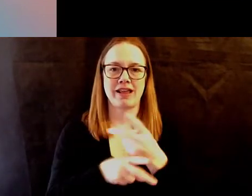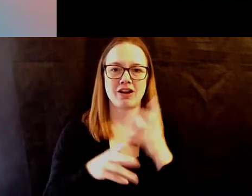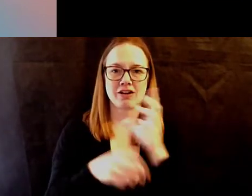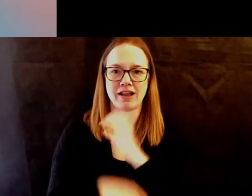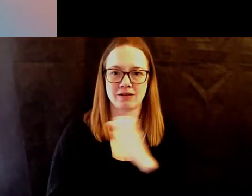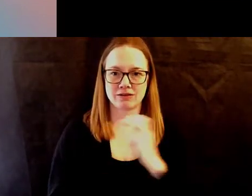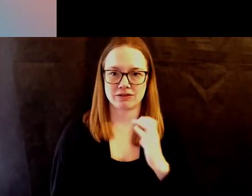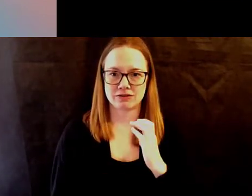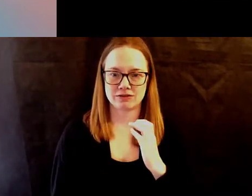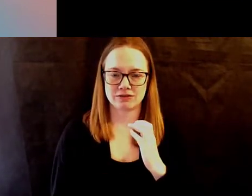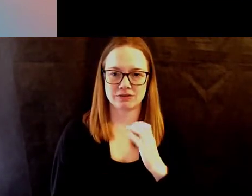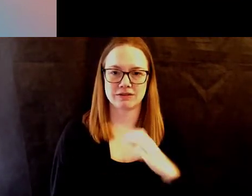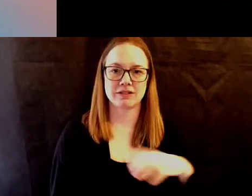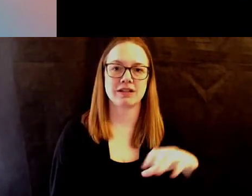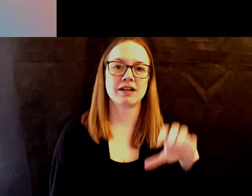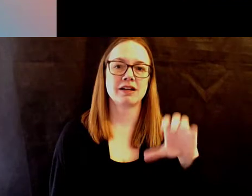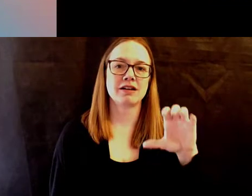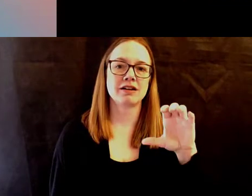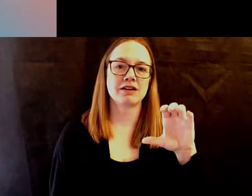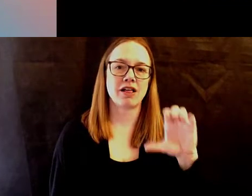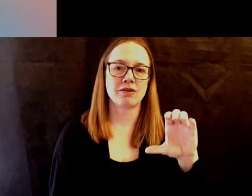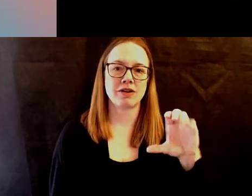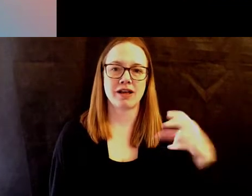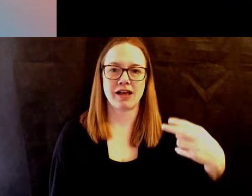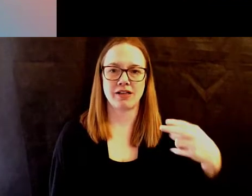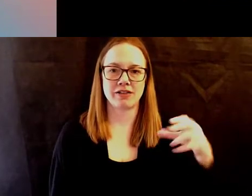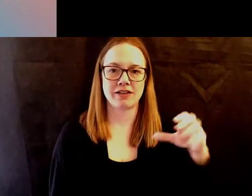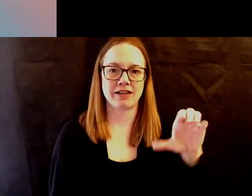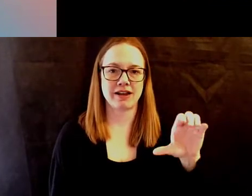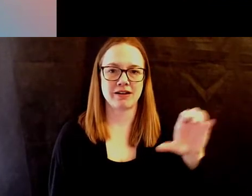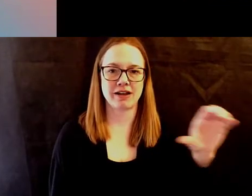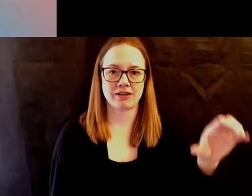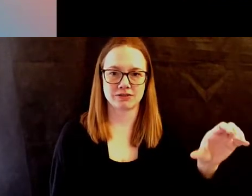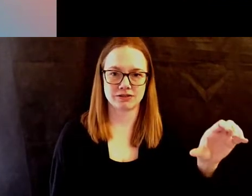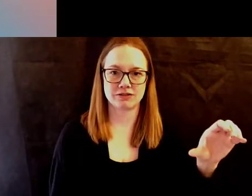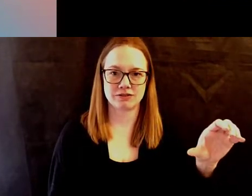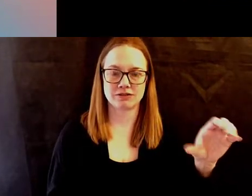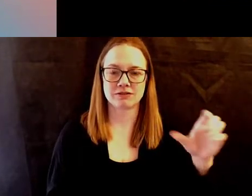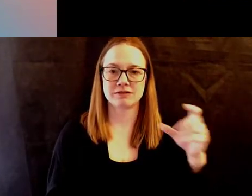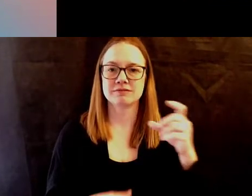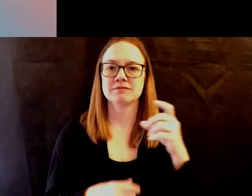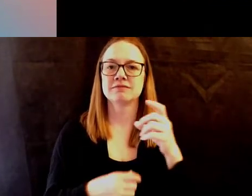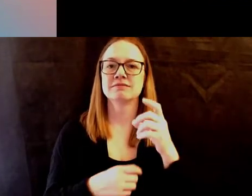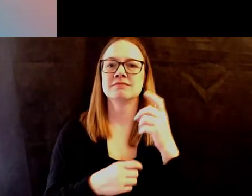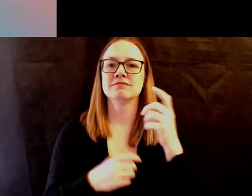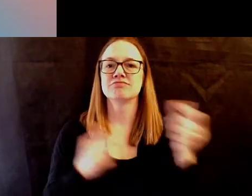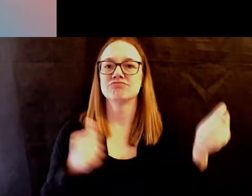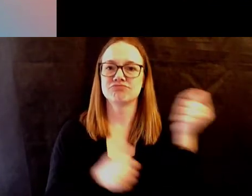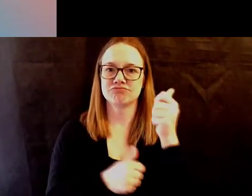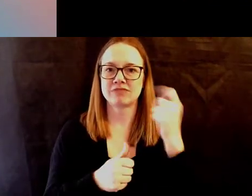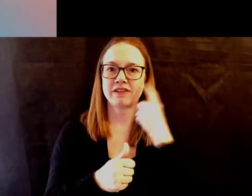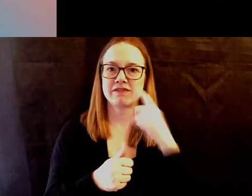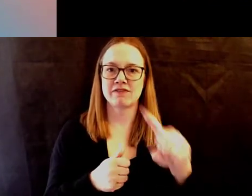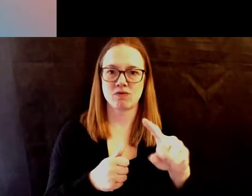CBHC is the membership association for Colorado 17 community mental health centers for men and service